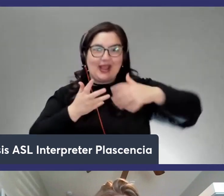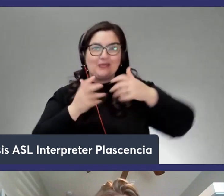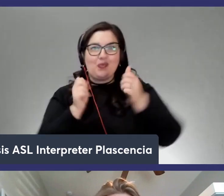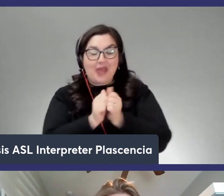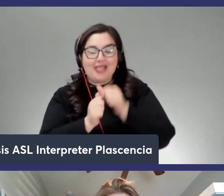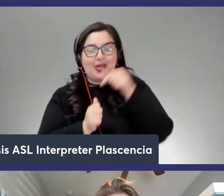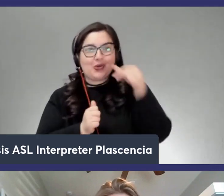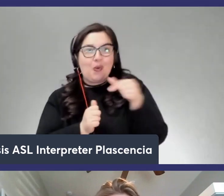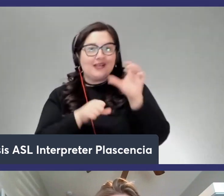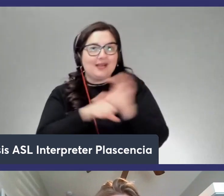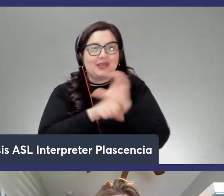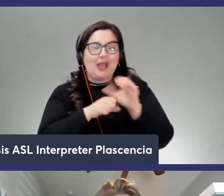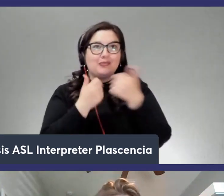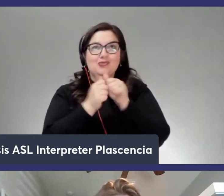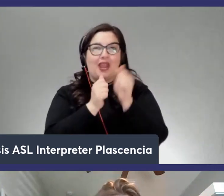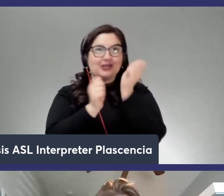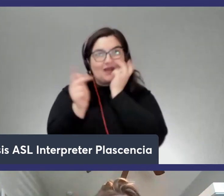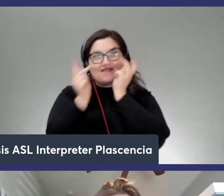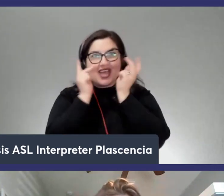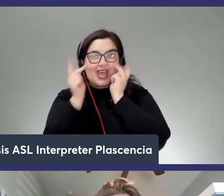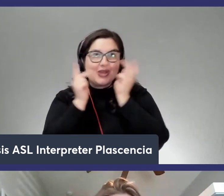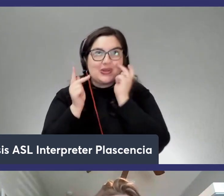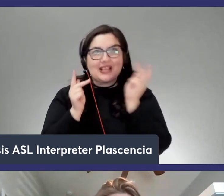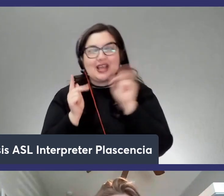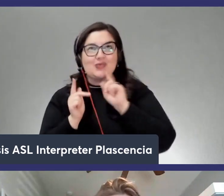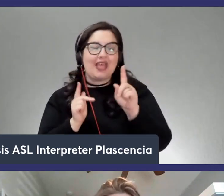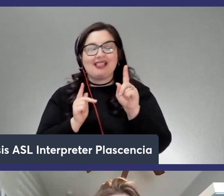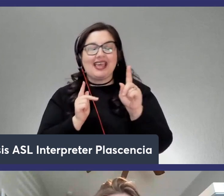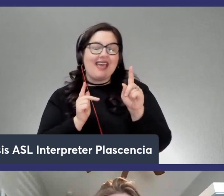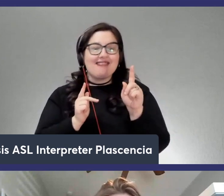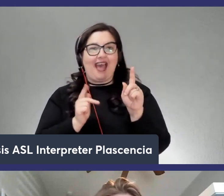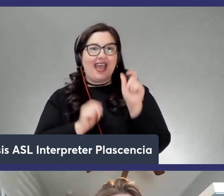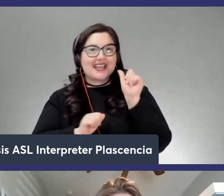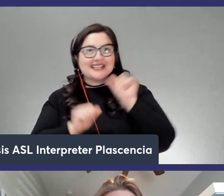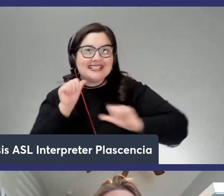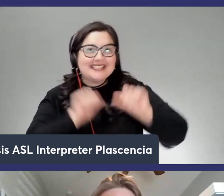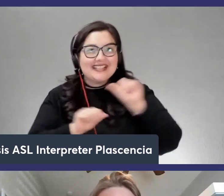I'm visualizing a lot of very sci-fi type of scenarios,